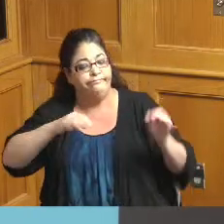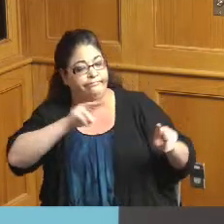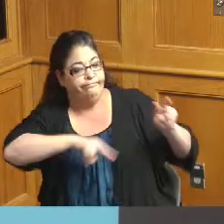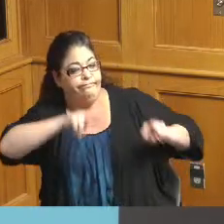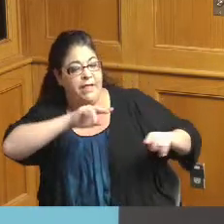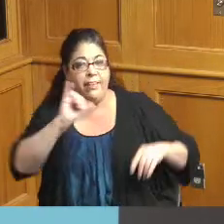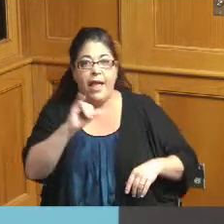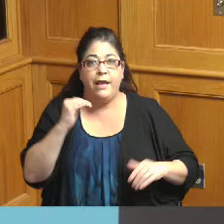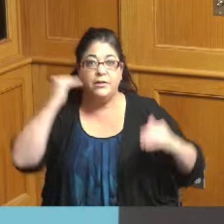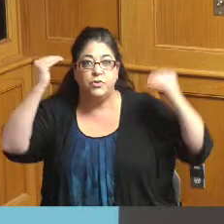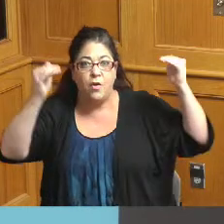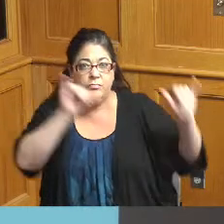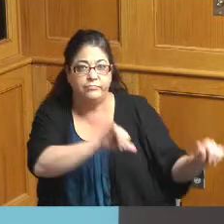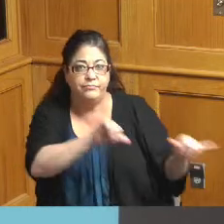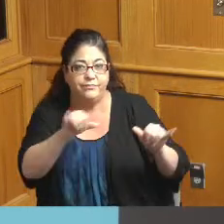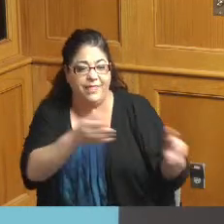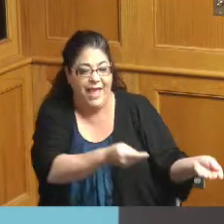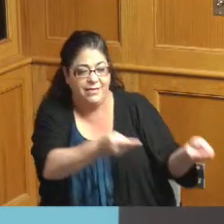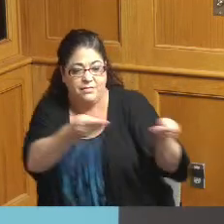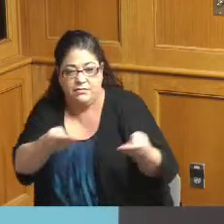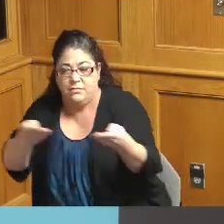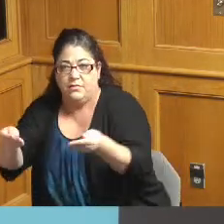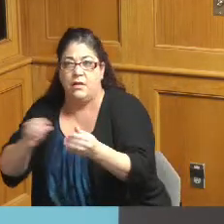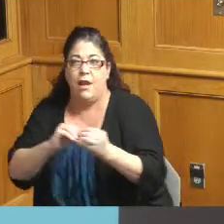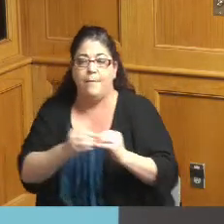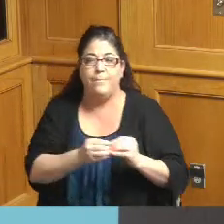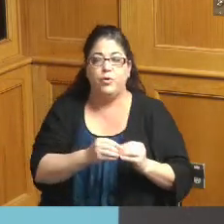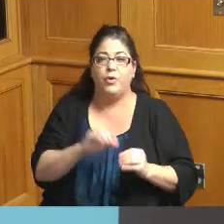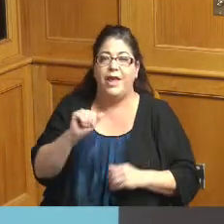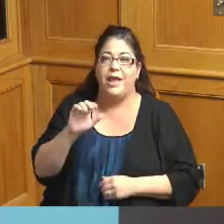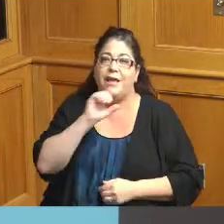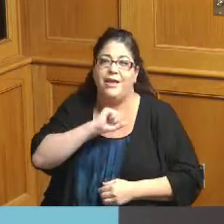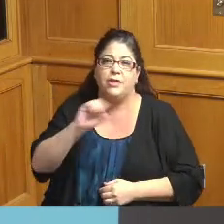currently this year been bound over that number will go up obviously in the next three months